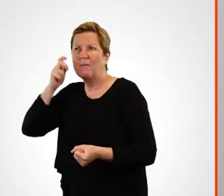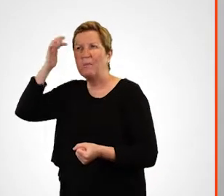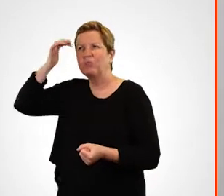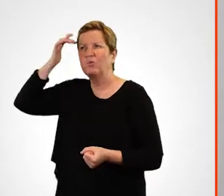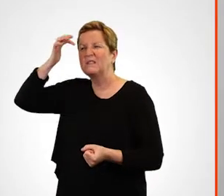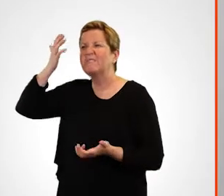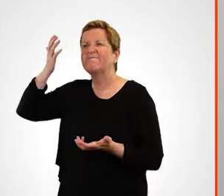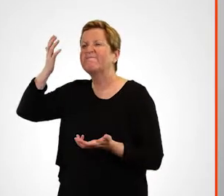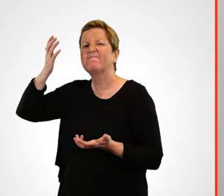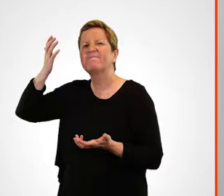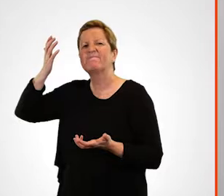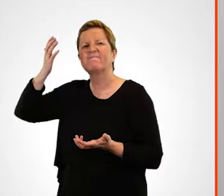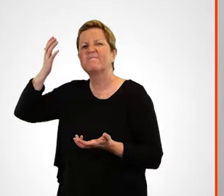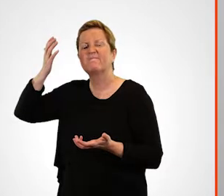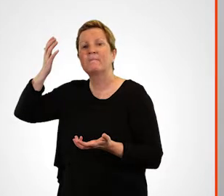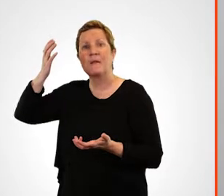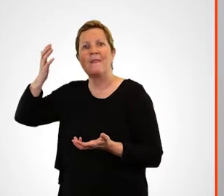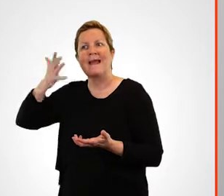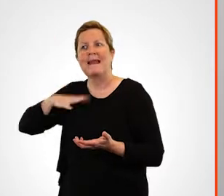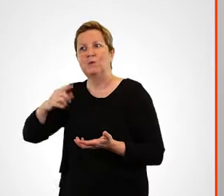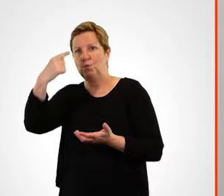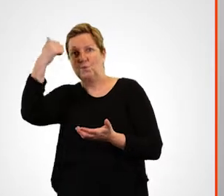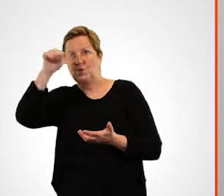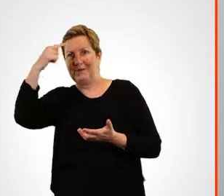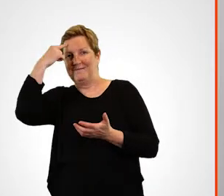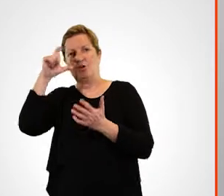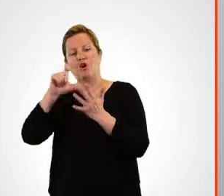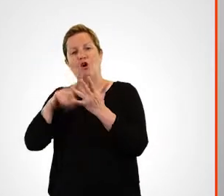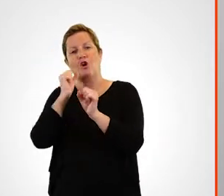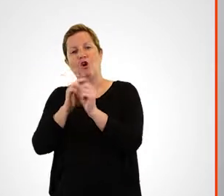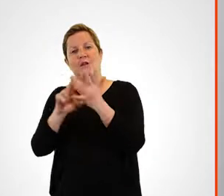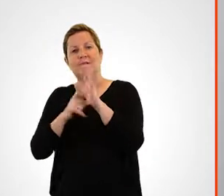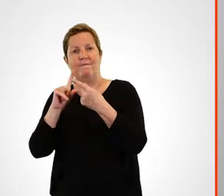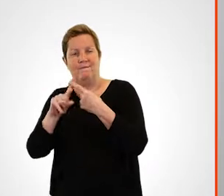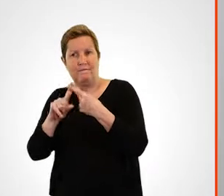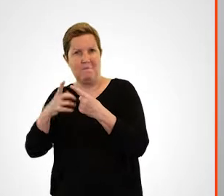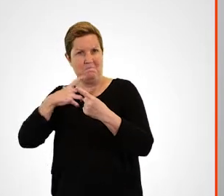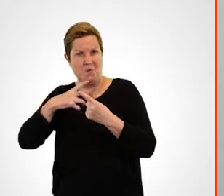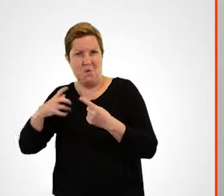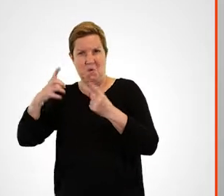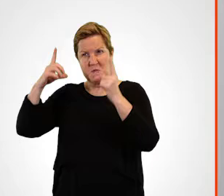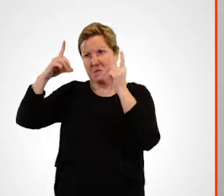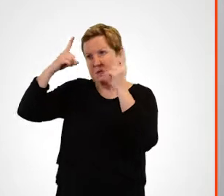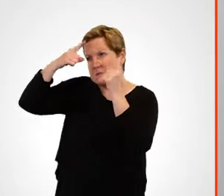keep in mind they're going to have to use the cognitive part more to fill in those gaps.